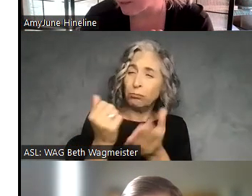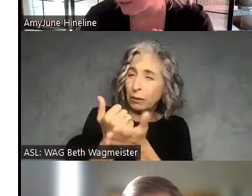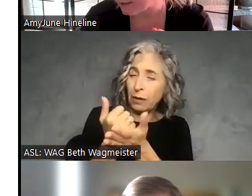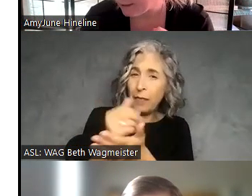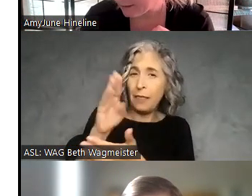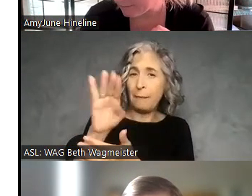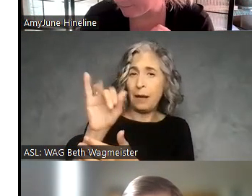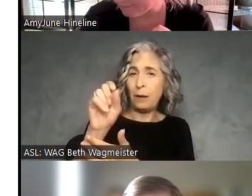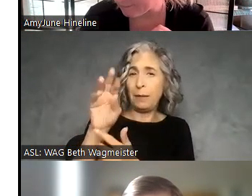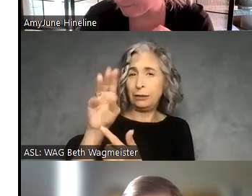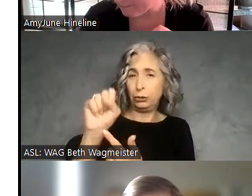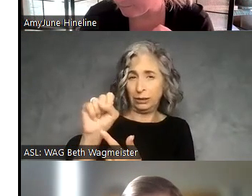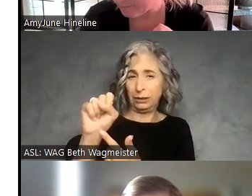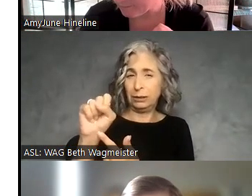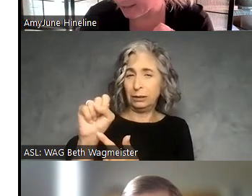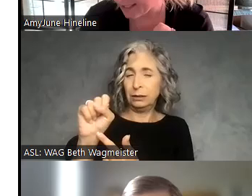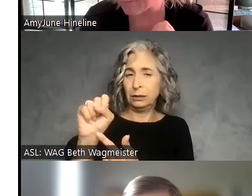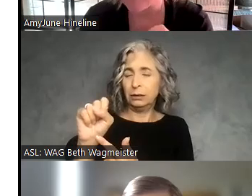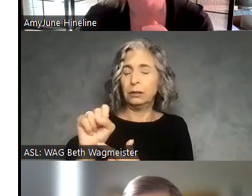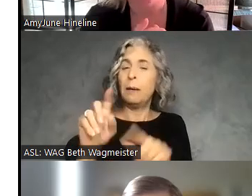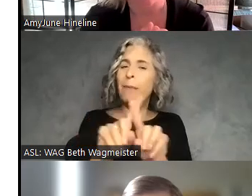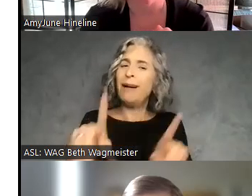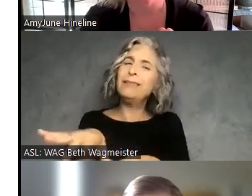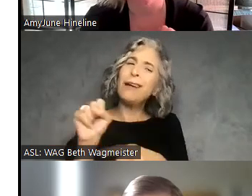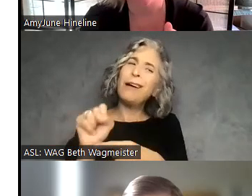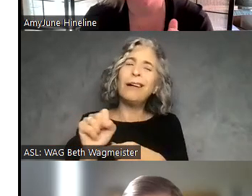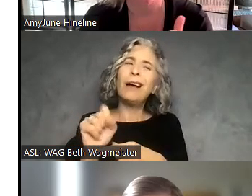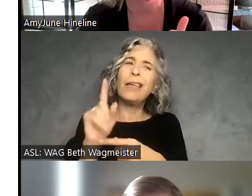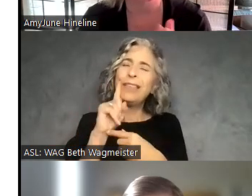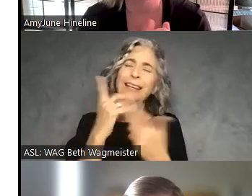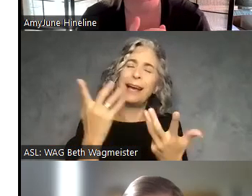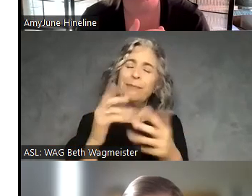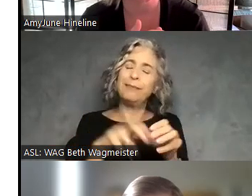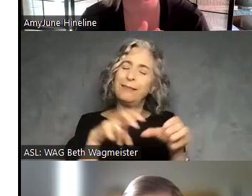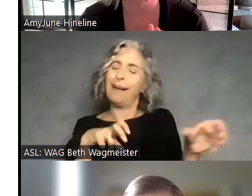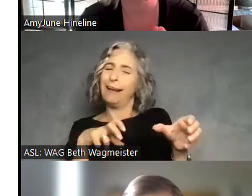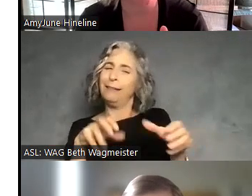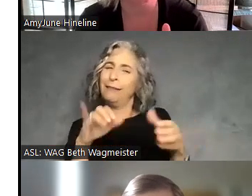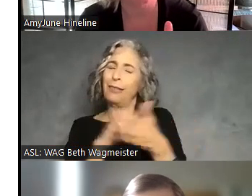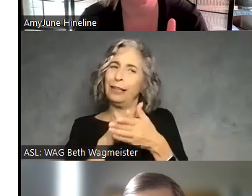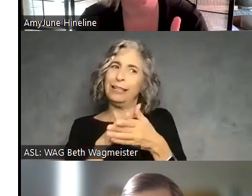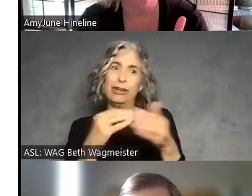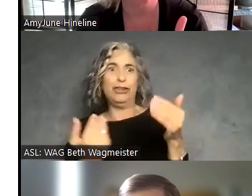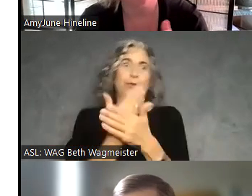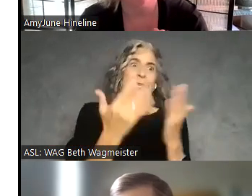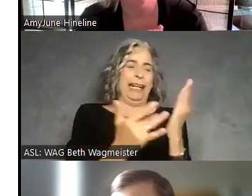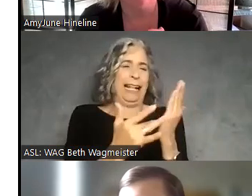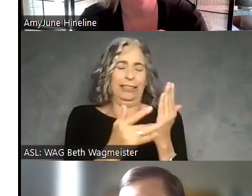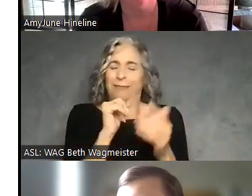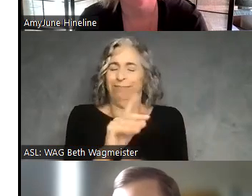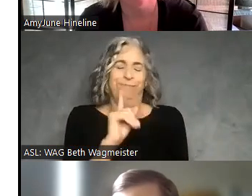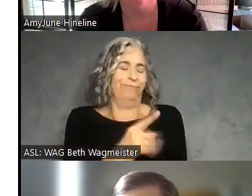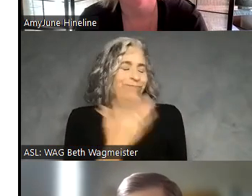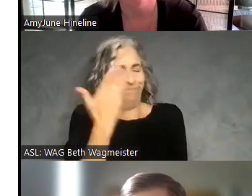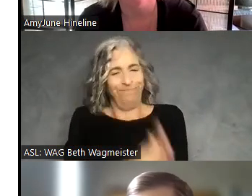really makes it handy. I am a hospice nurse by trade, so how does my paraplegic,